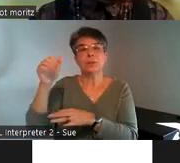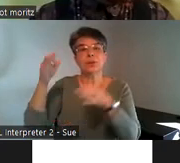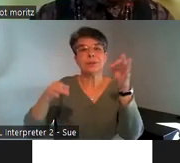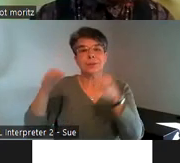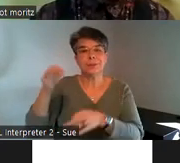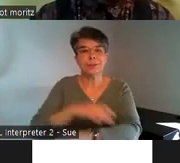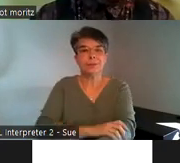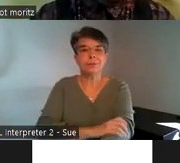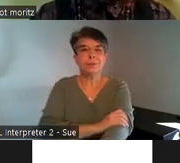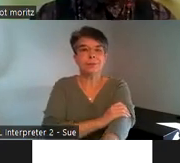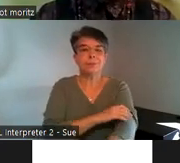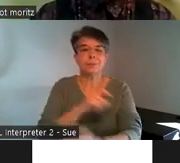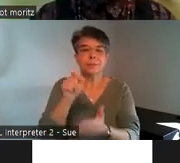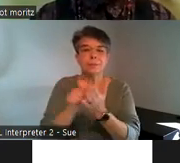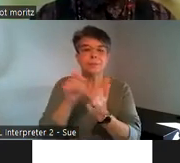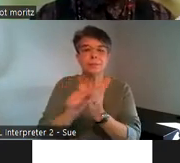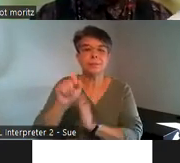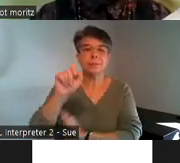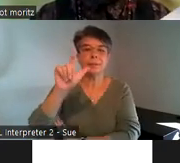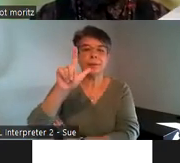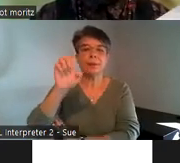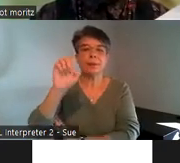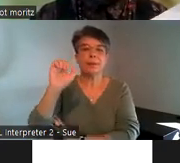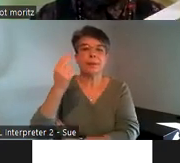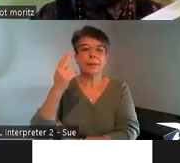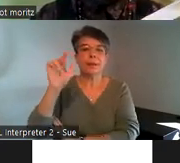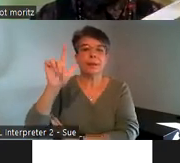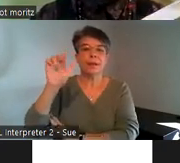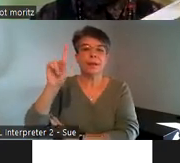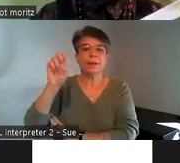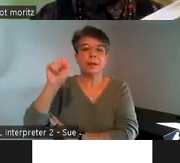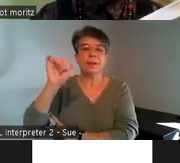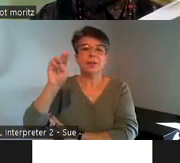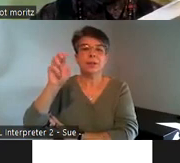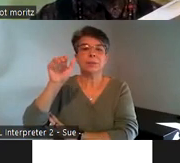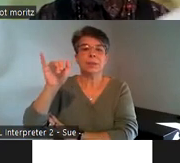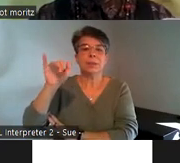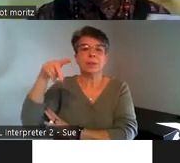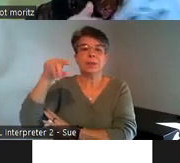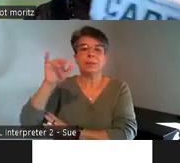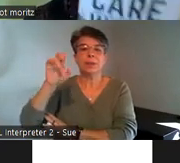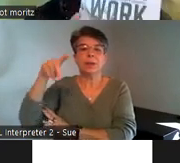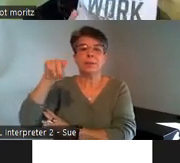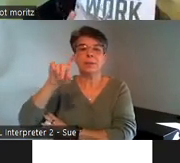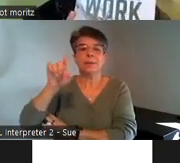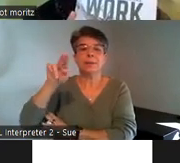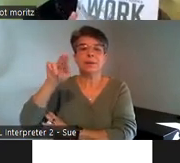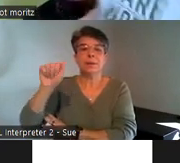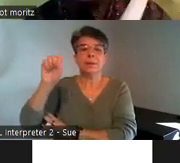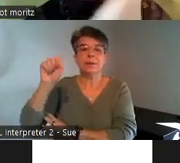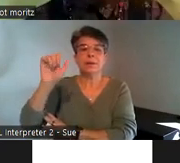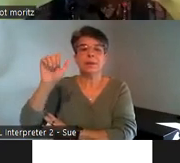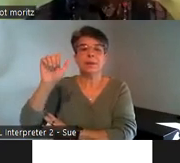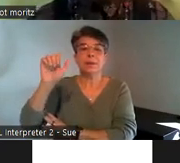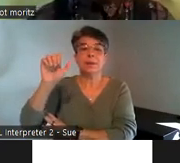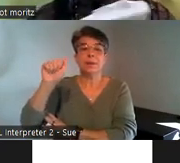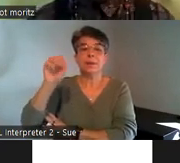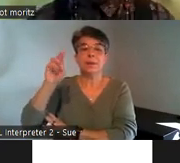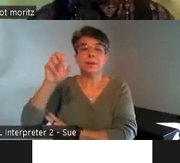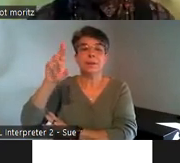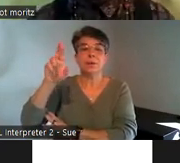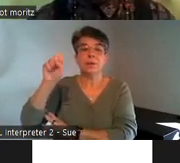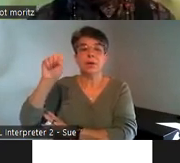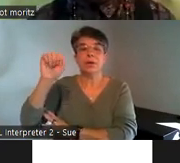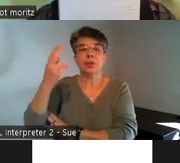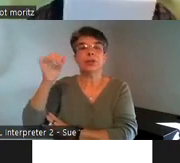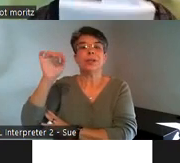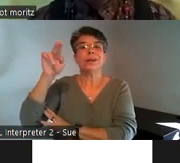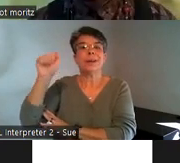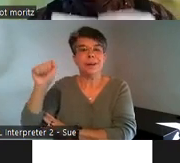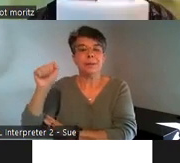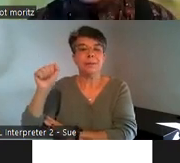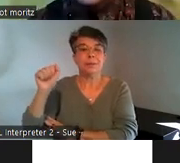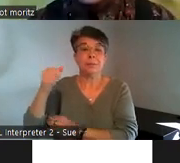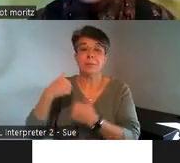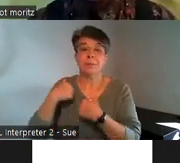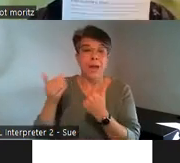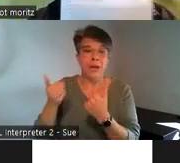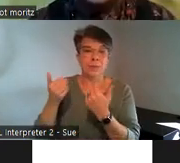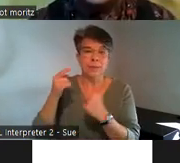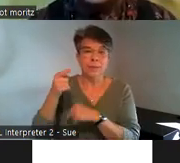is by Leah Lakshmi PNA Samar samini Cena um Carew work I recommend this book to everyone to everyone